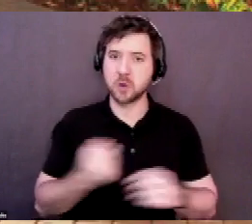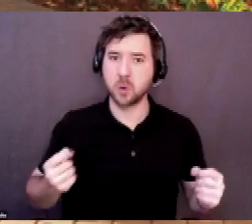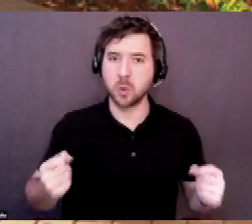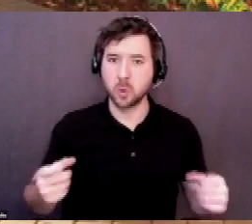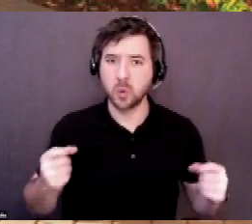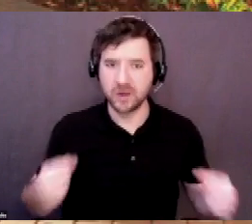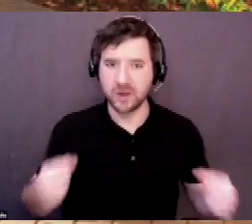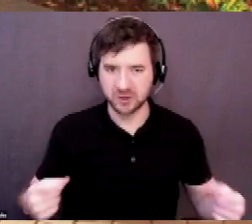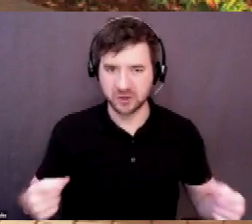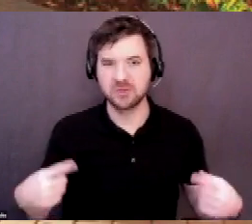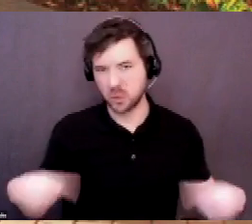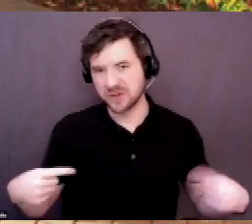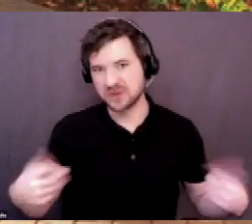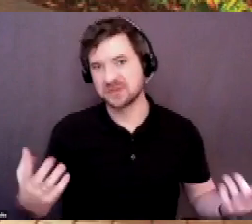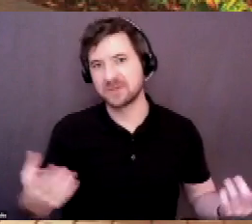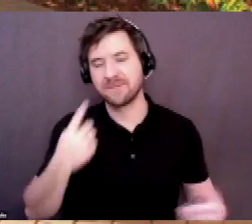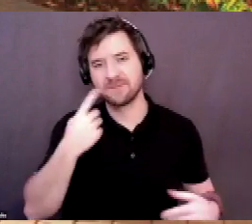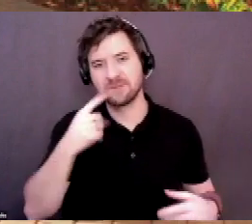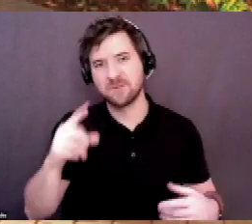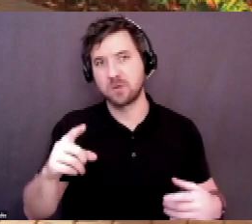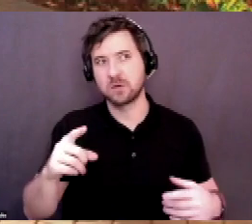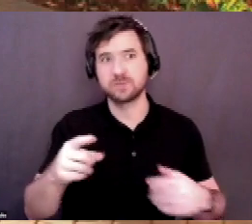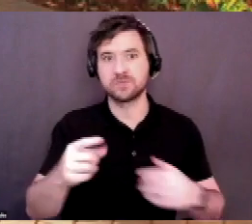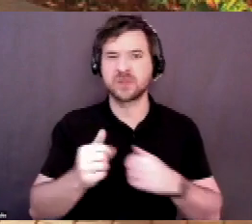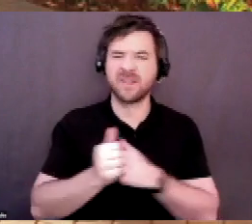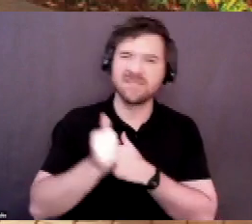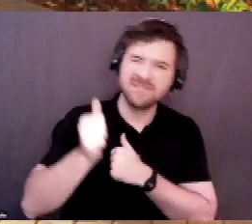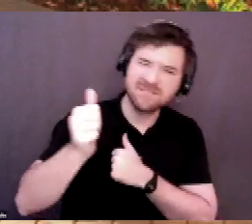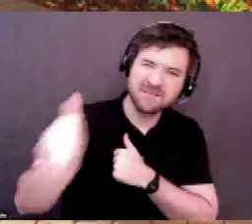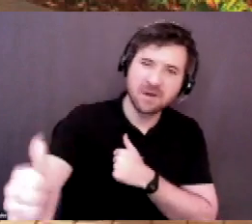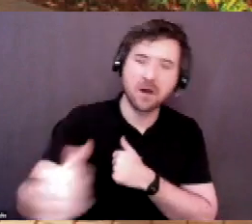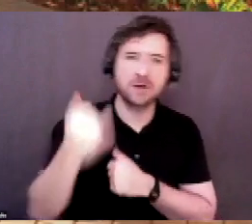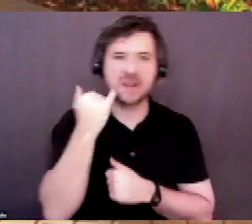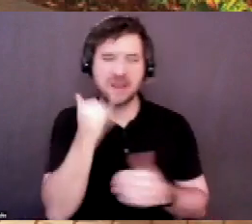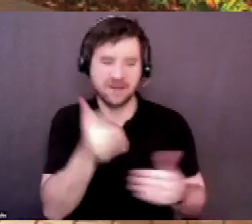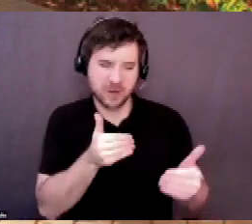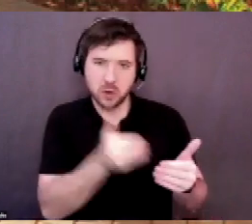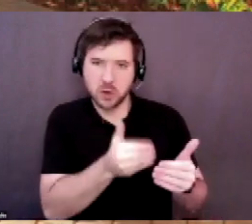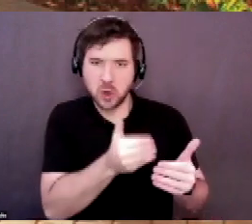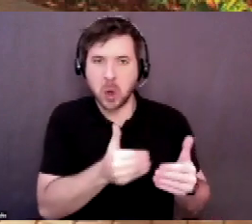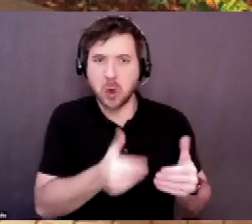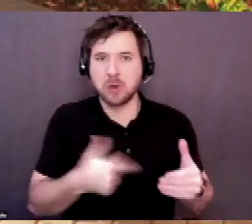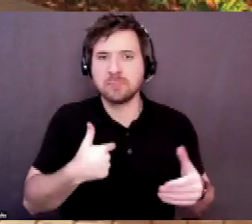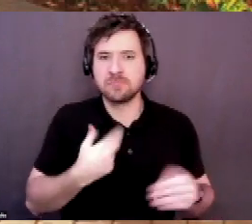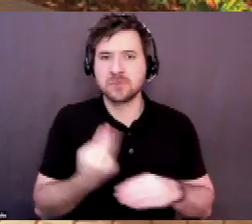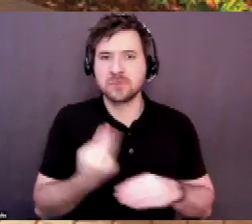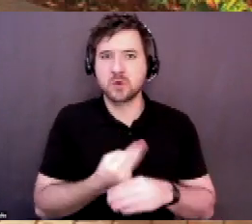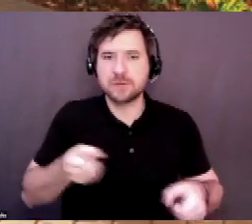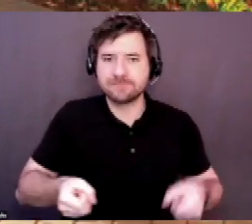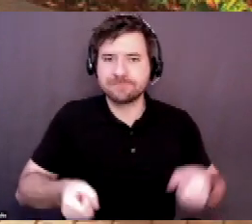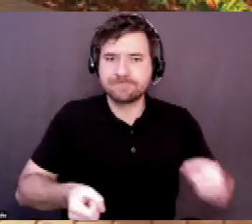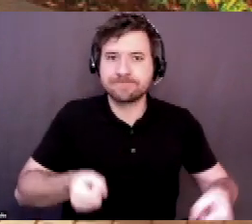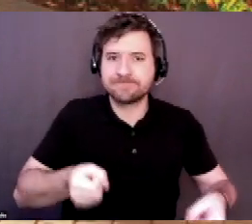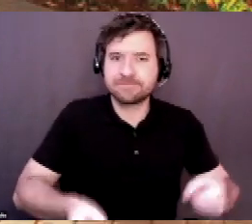the time for long distances and crutches for short distances, and my mobility needs changed a lot.